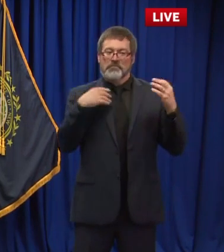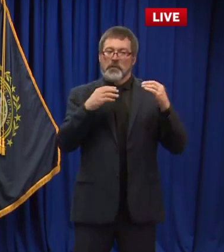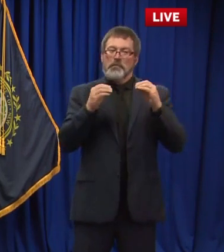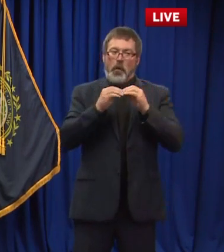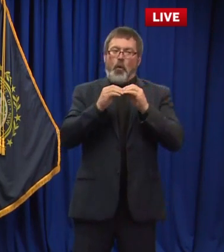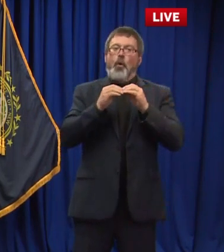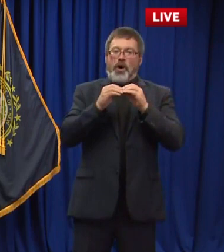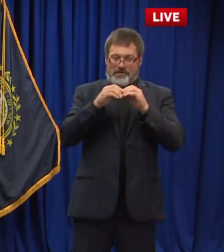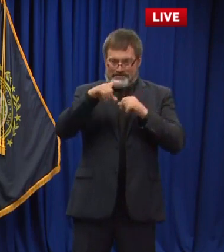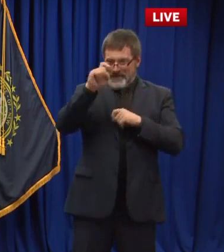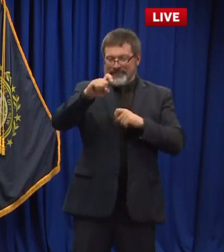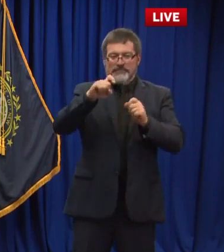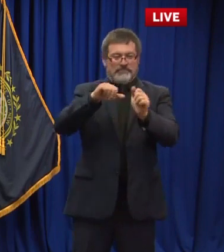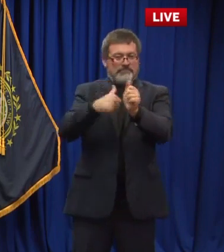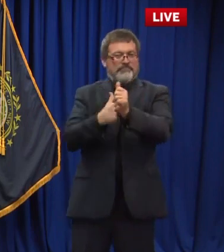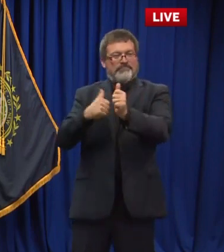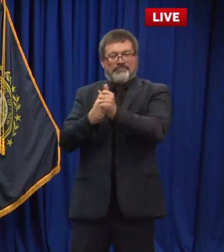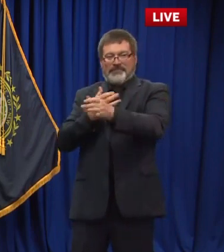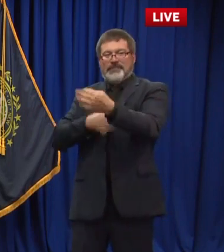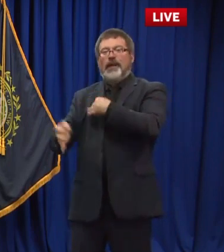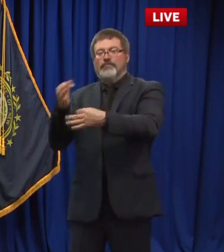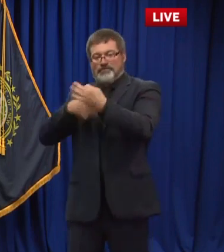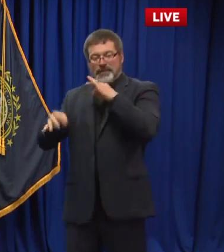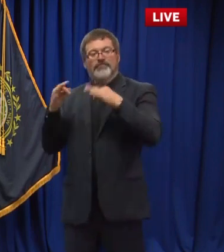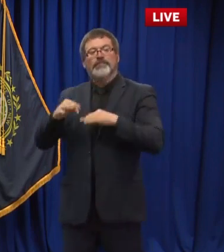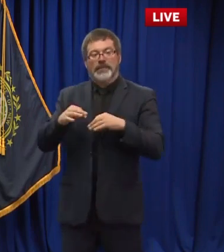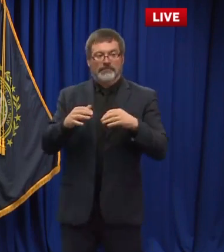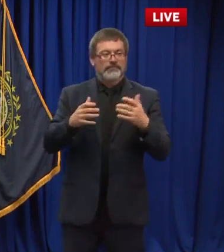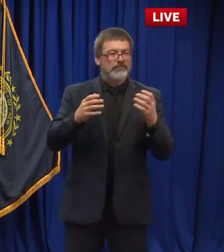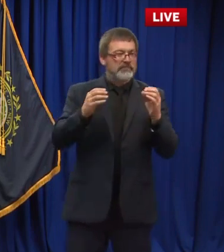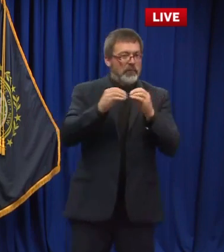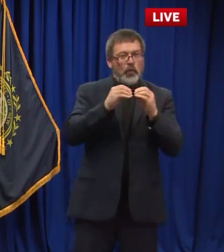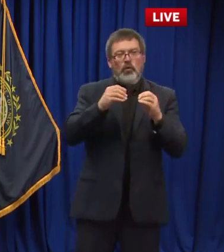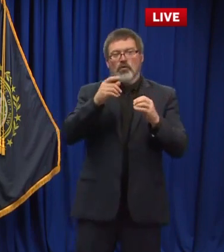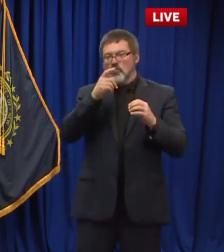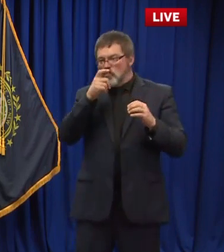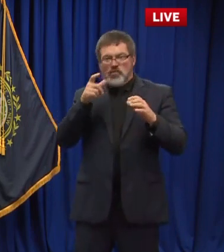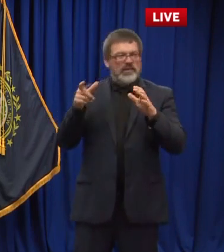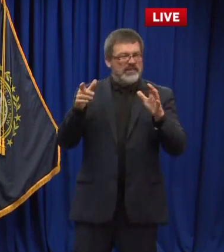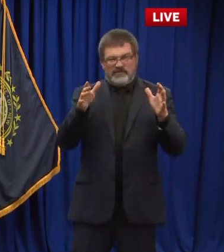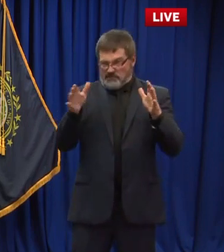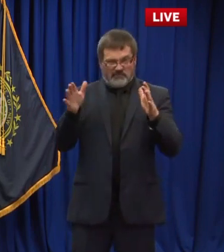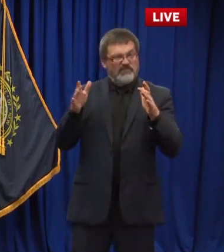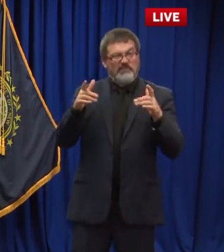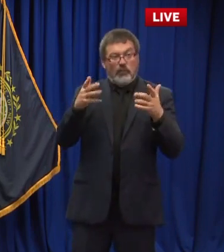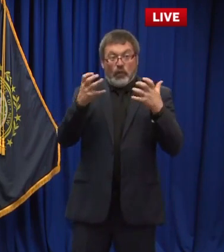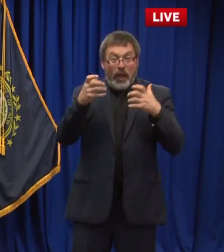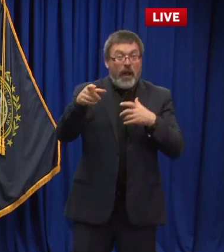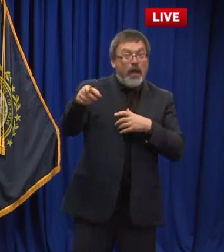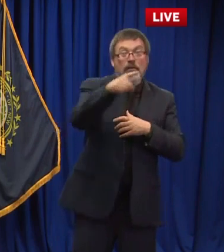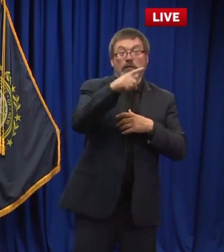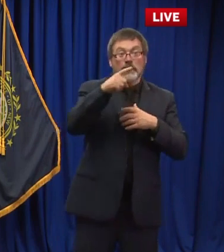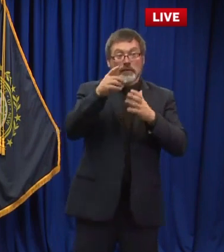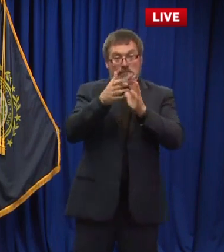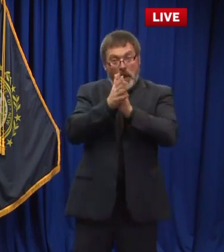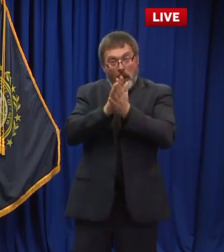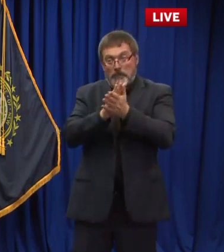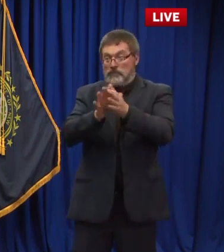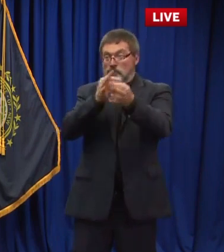THAT IS ONE THING WE ARE ASKING TEACHERS TO DO. REACH OUT AND FIND FOLKS WHO WANT TO BE PART OF THAT TEACHING PROTOCOL.